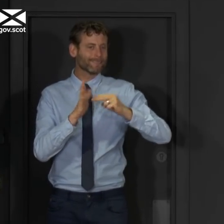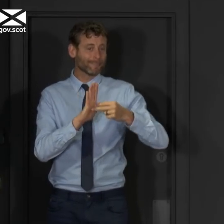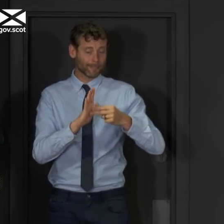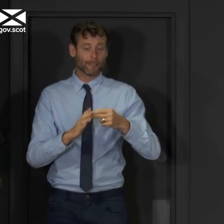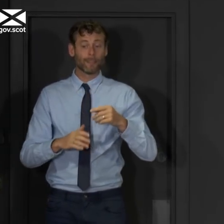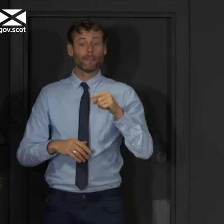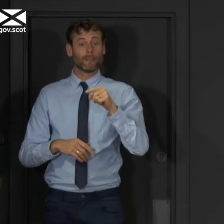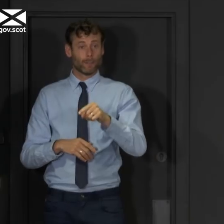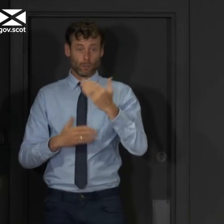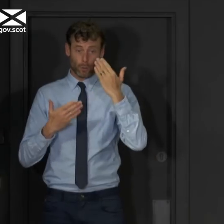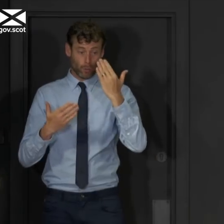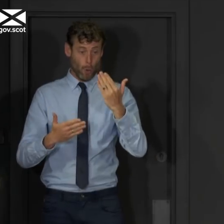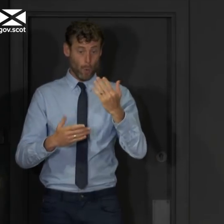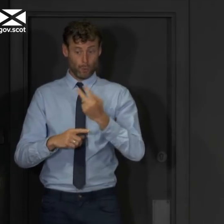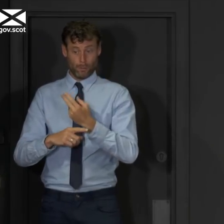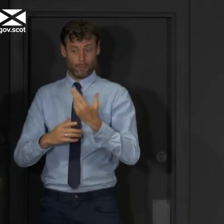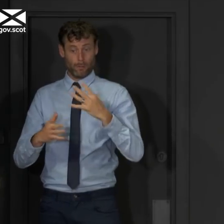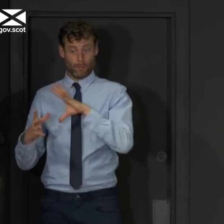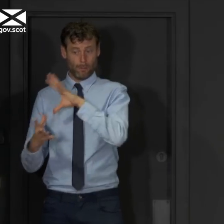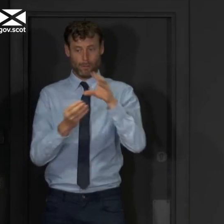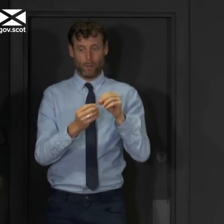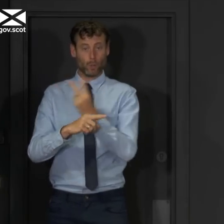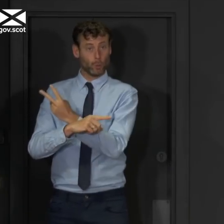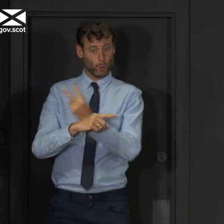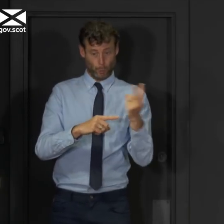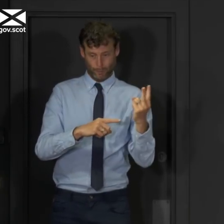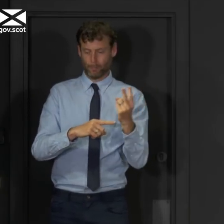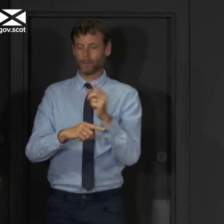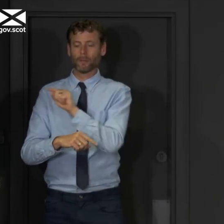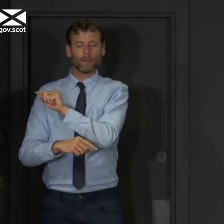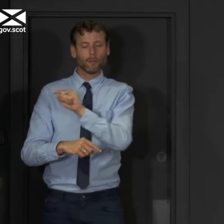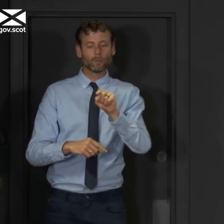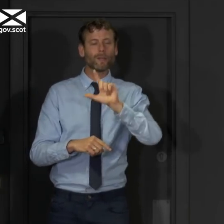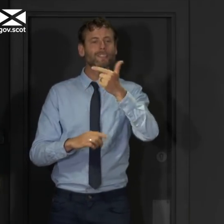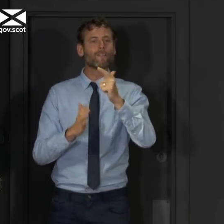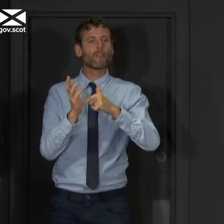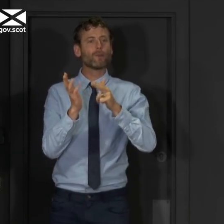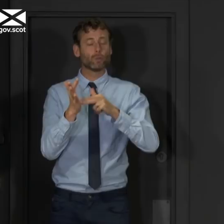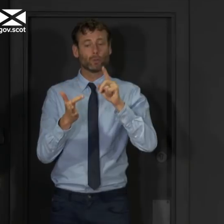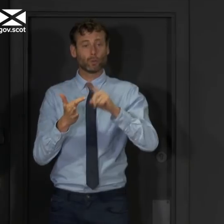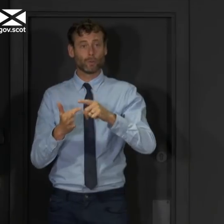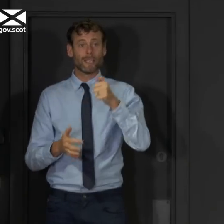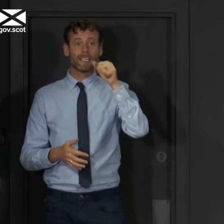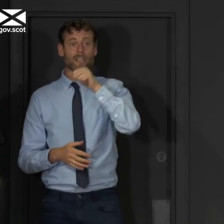And that data shows, that in the period up to 7 June, 681 people who reported symptoms